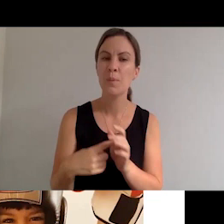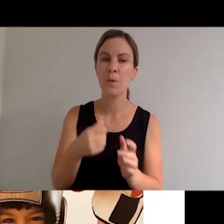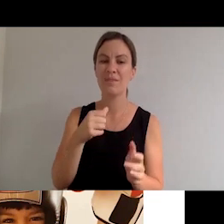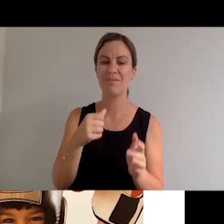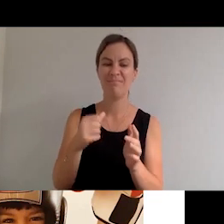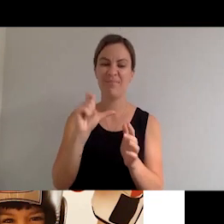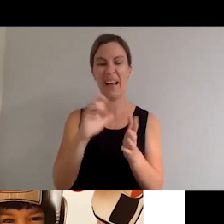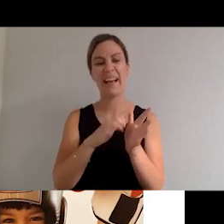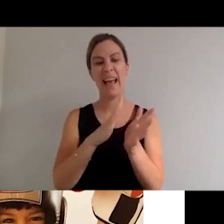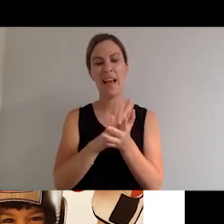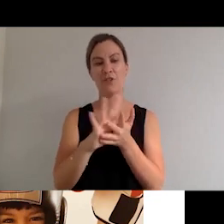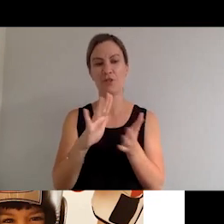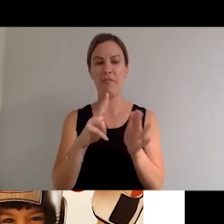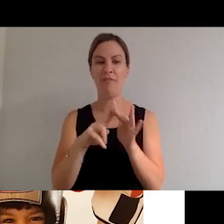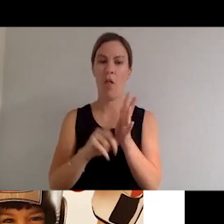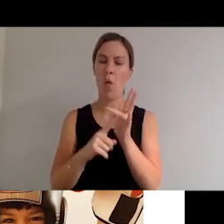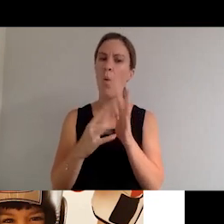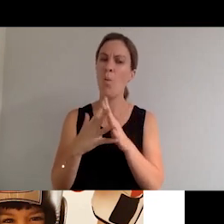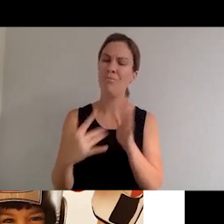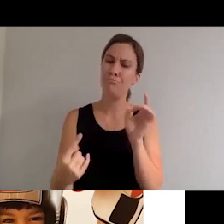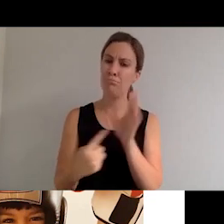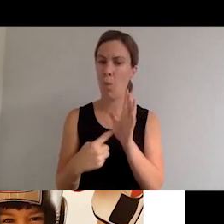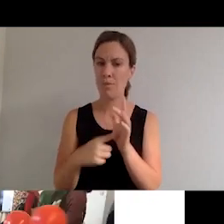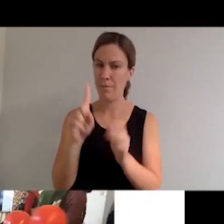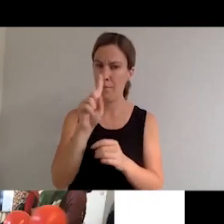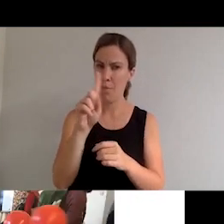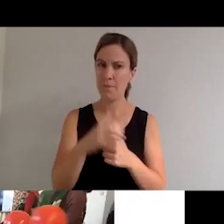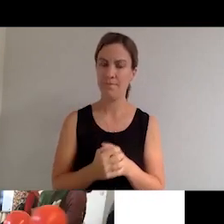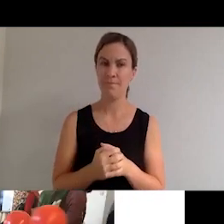Kevin, do you mind flicking me to the next page?